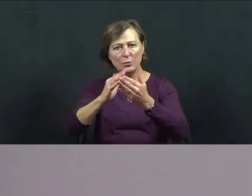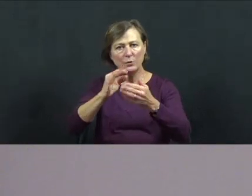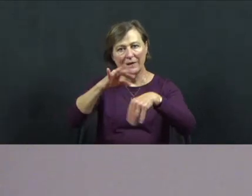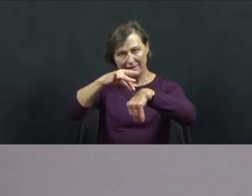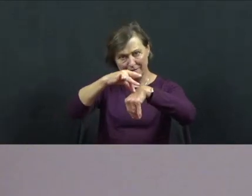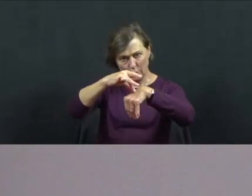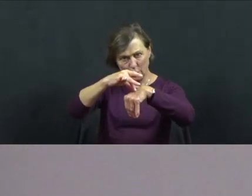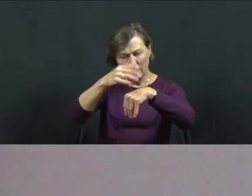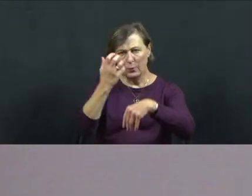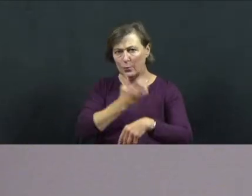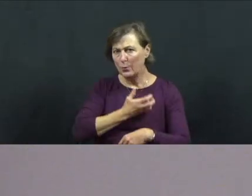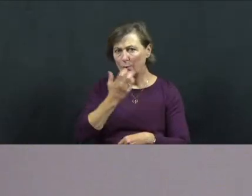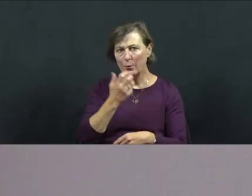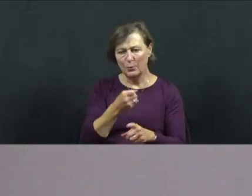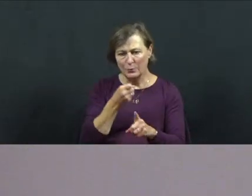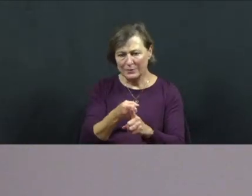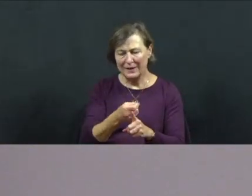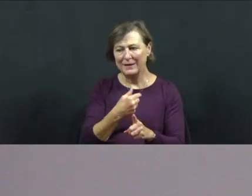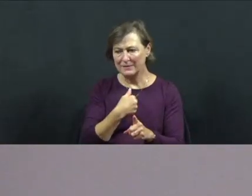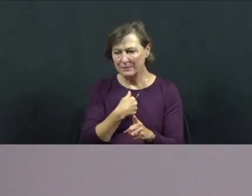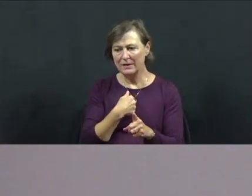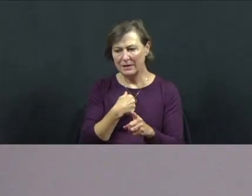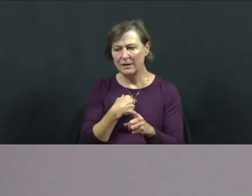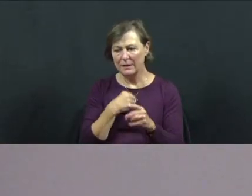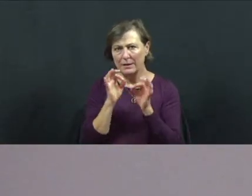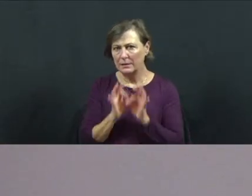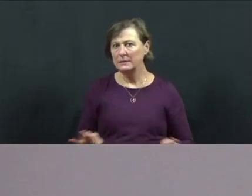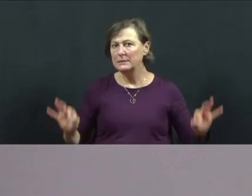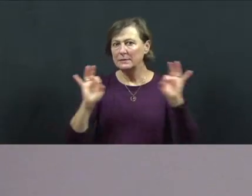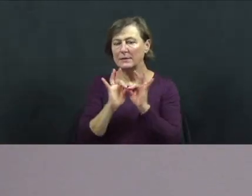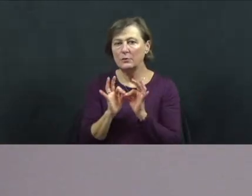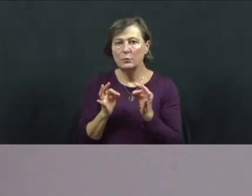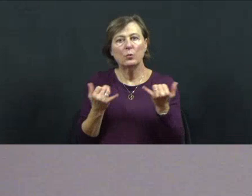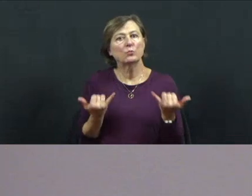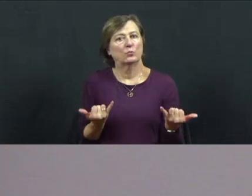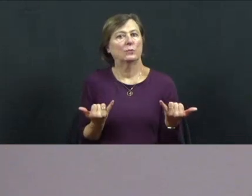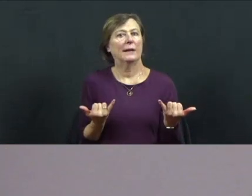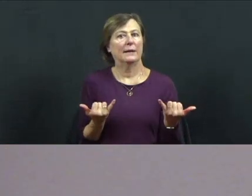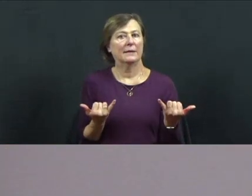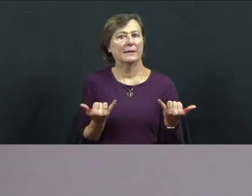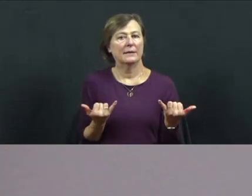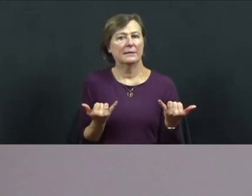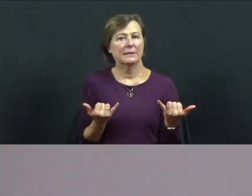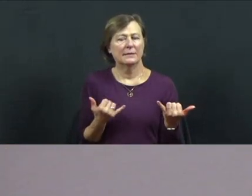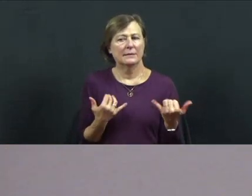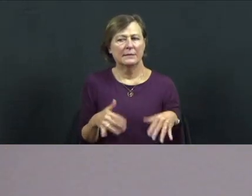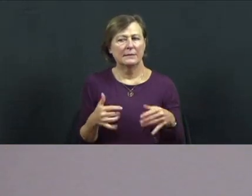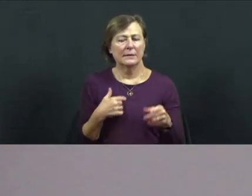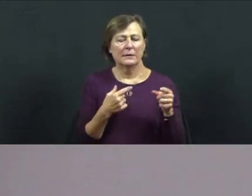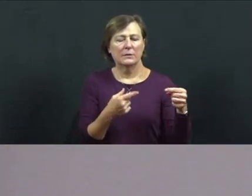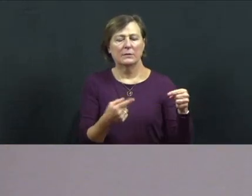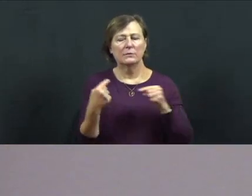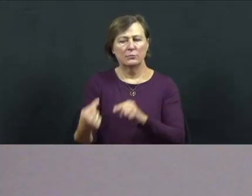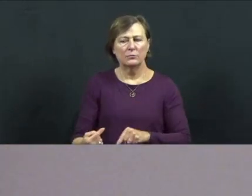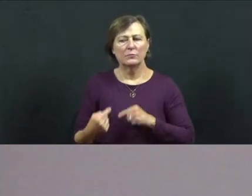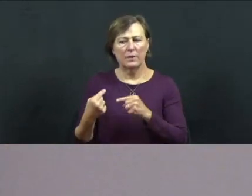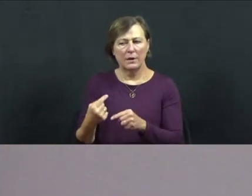strikes me as especially essential today. I struggle, as I'm sure many of you do,